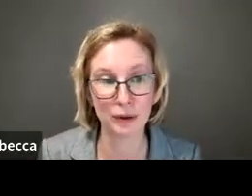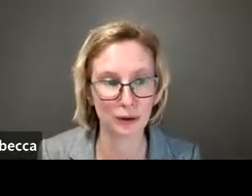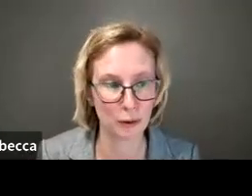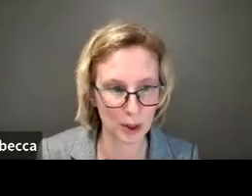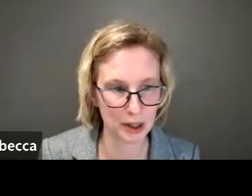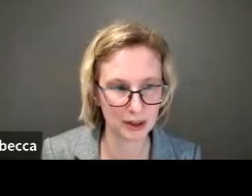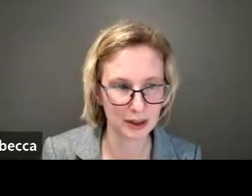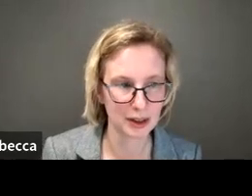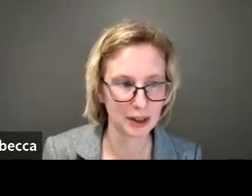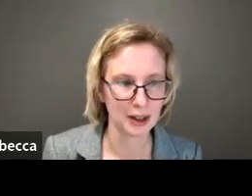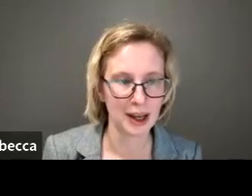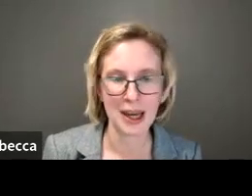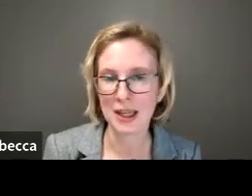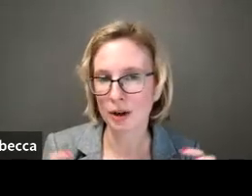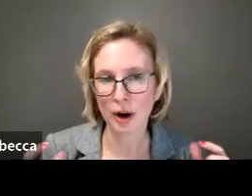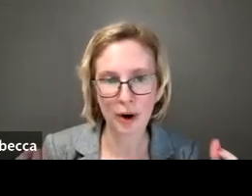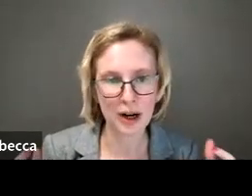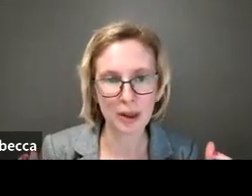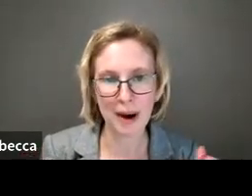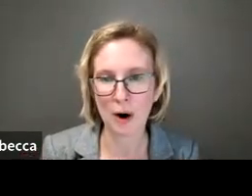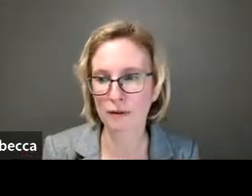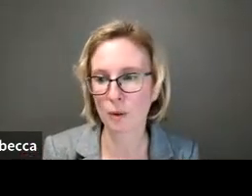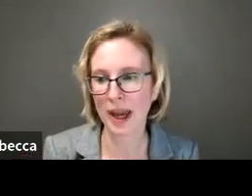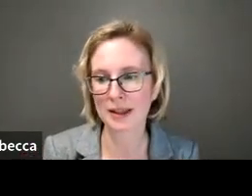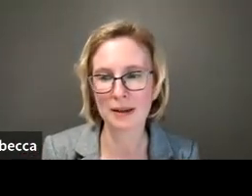moving forward. And these are incredibly powerful ways to